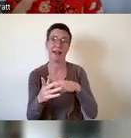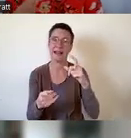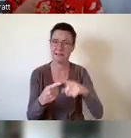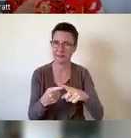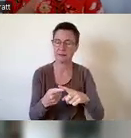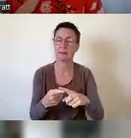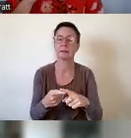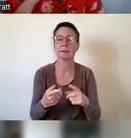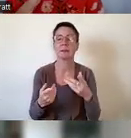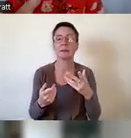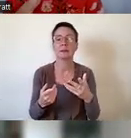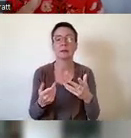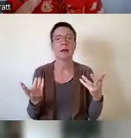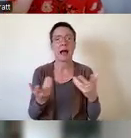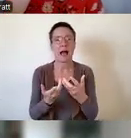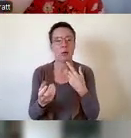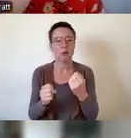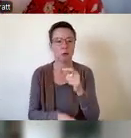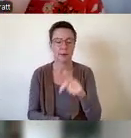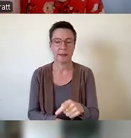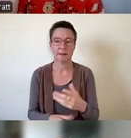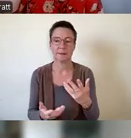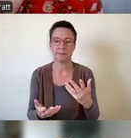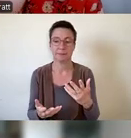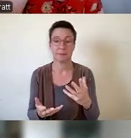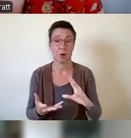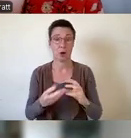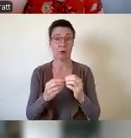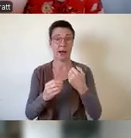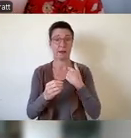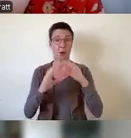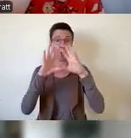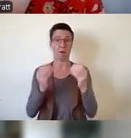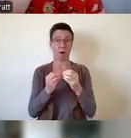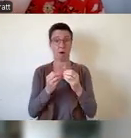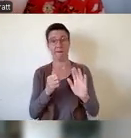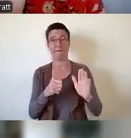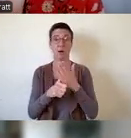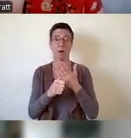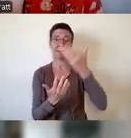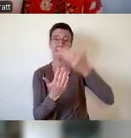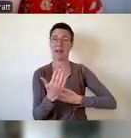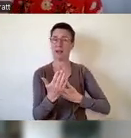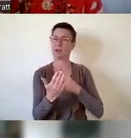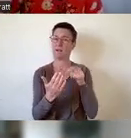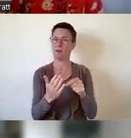The way that you do it, you make your overarching organization page first. Then you can make,